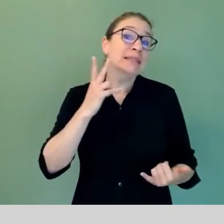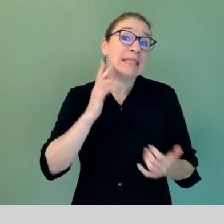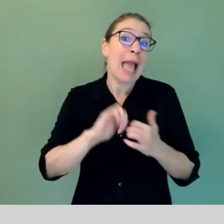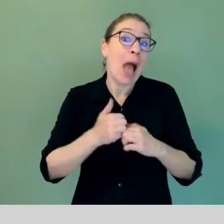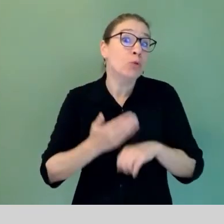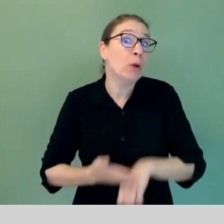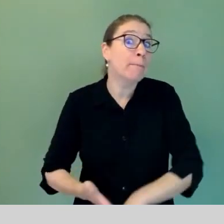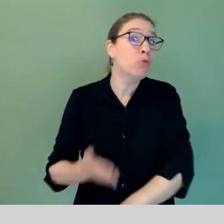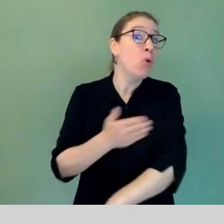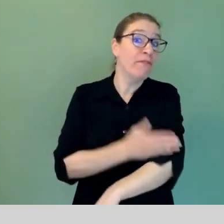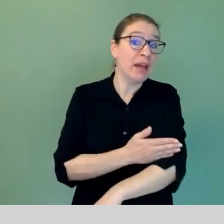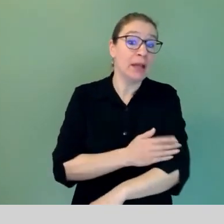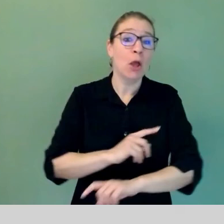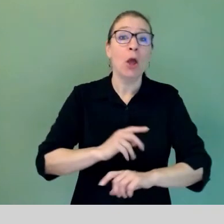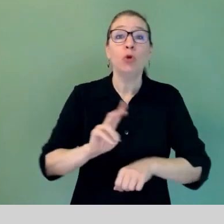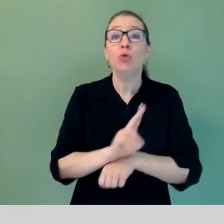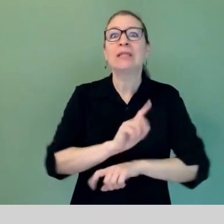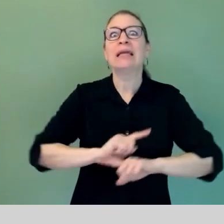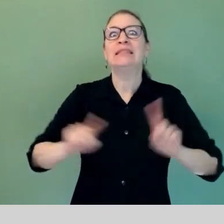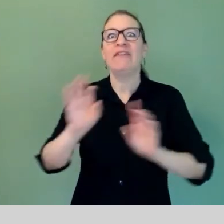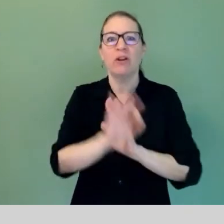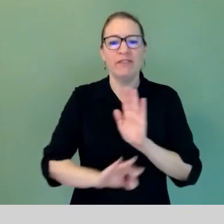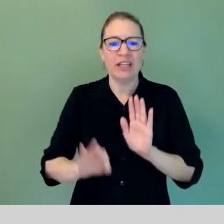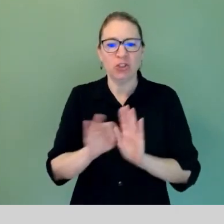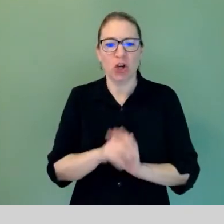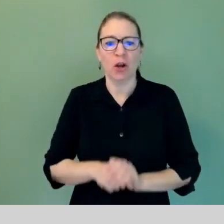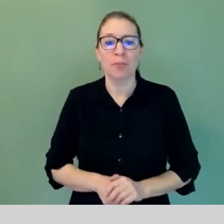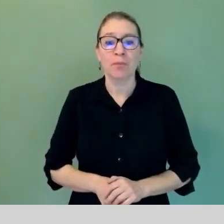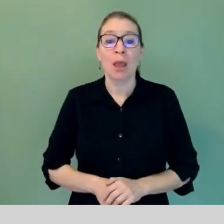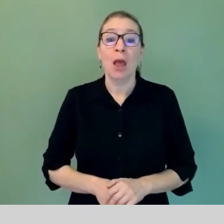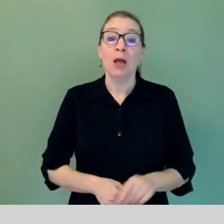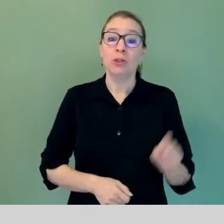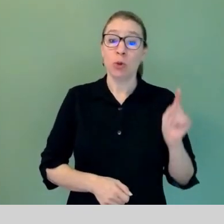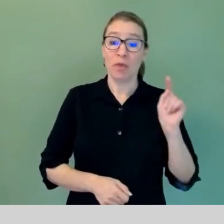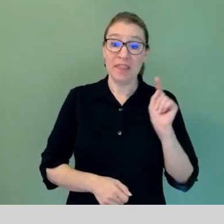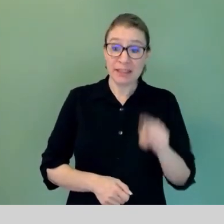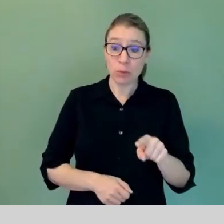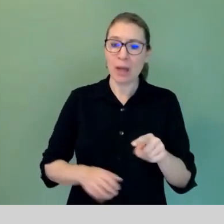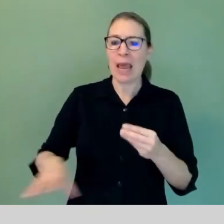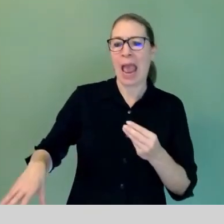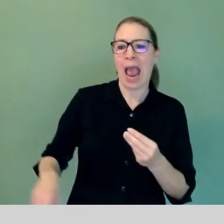So let's see if you can improve it using different features. So there's another set of experiment,